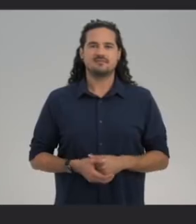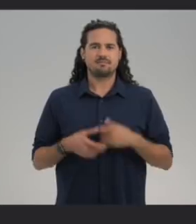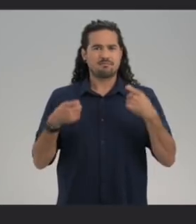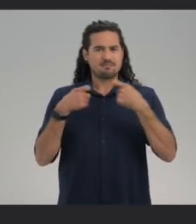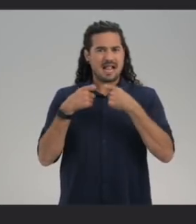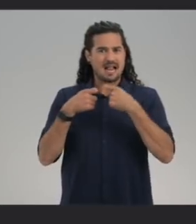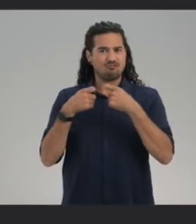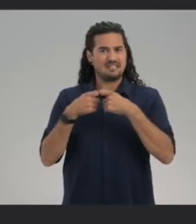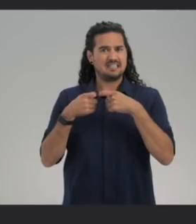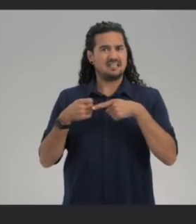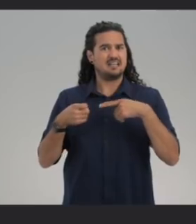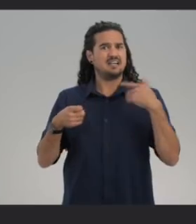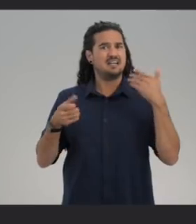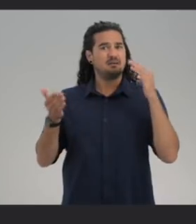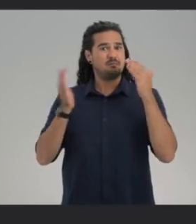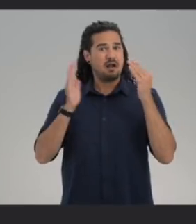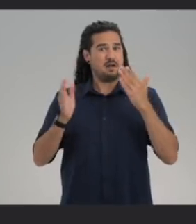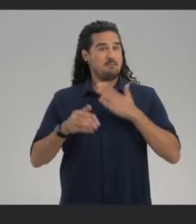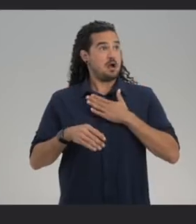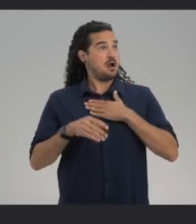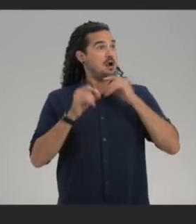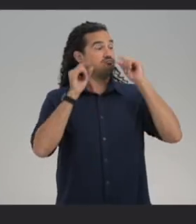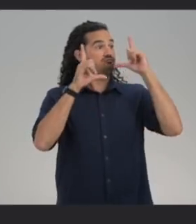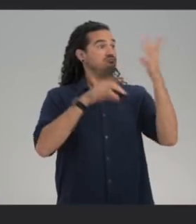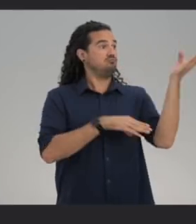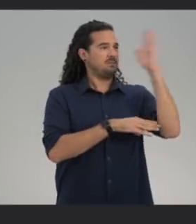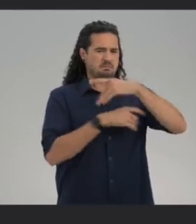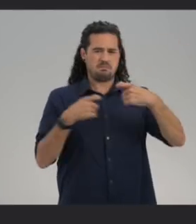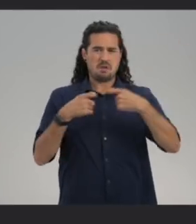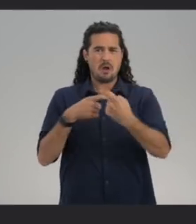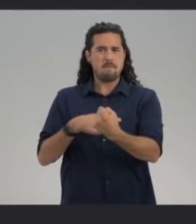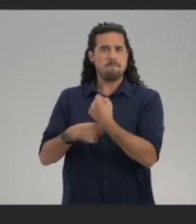The battery is more time than I generally spend awake in a day.